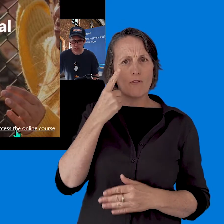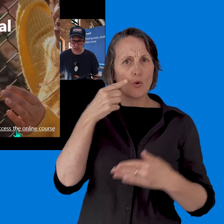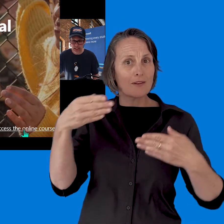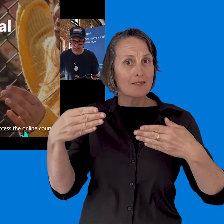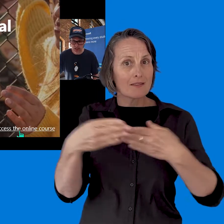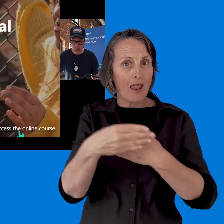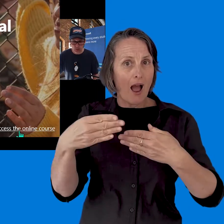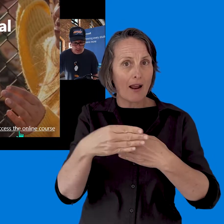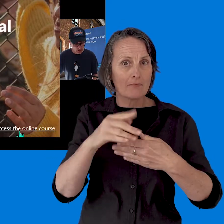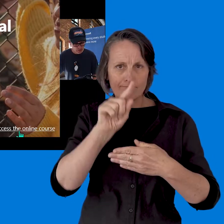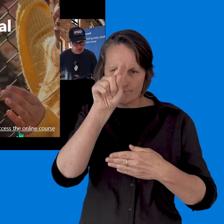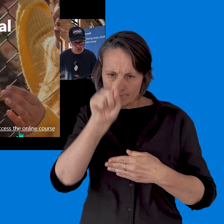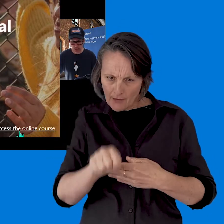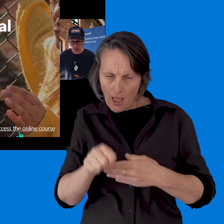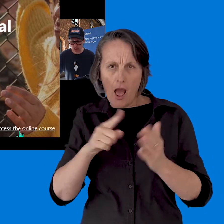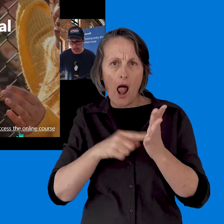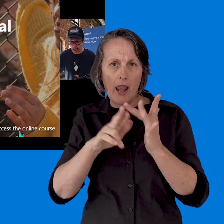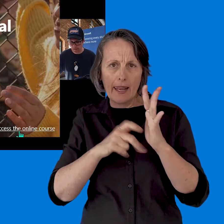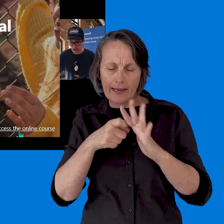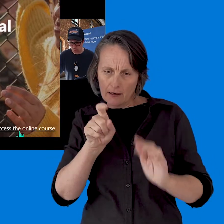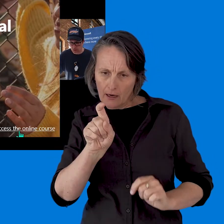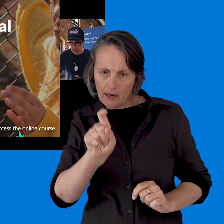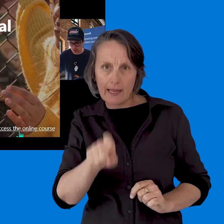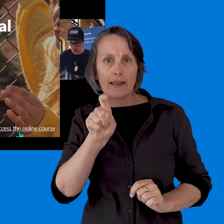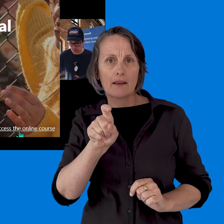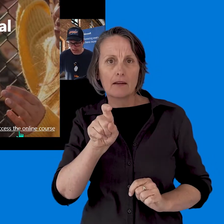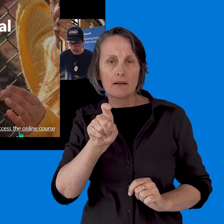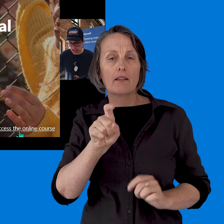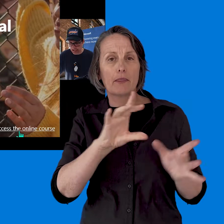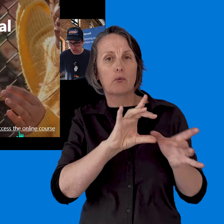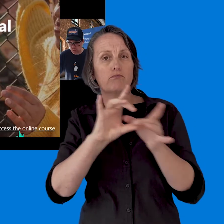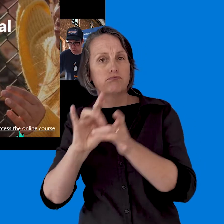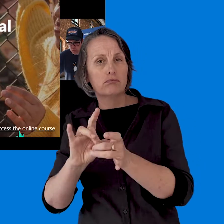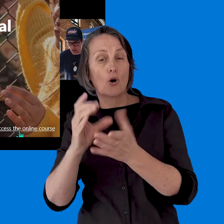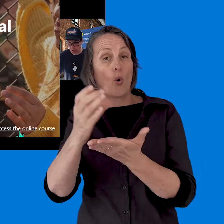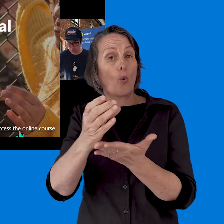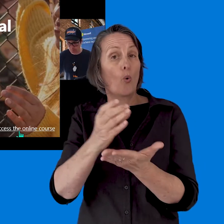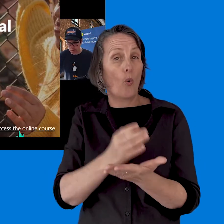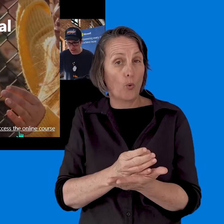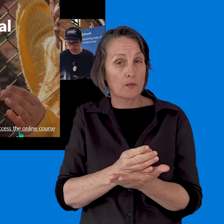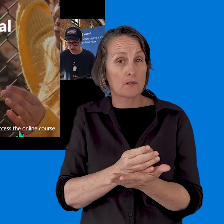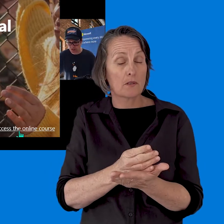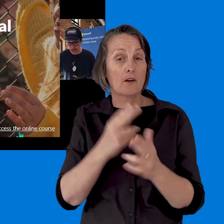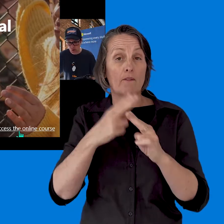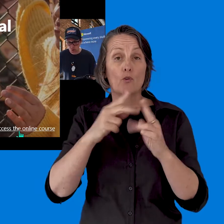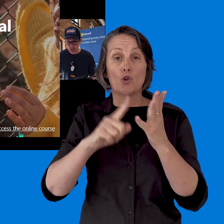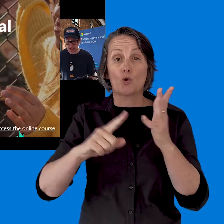you've got a link down the bottom here where you're able to click on and that will take you directly into that course.